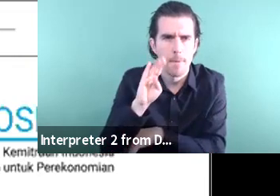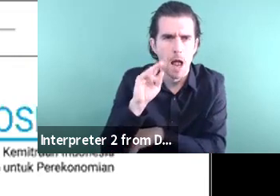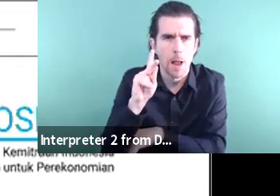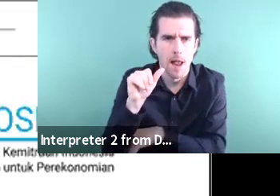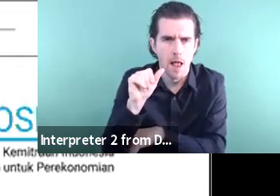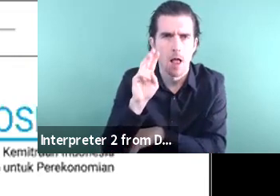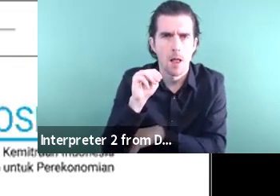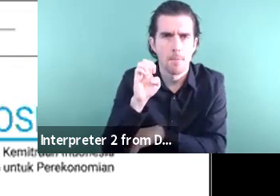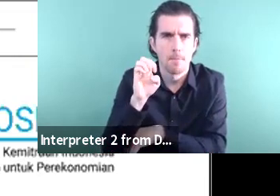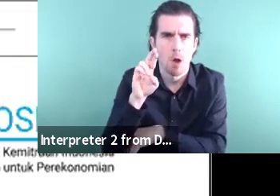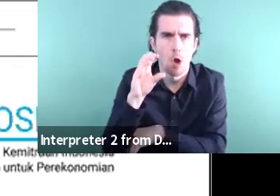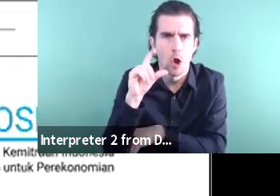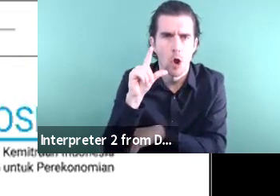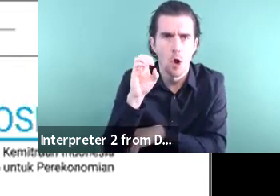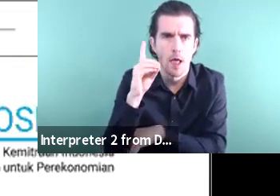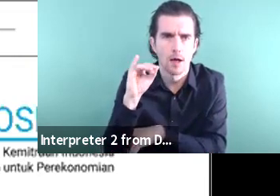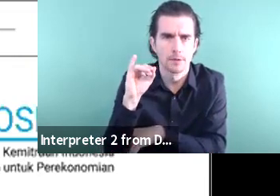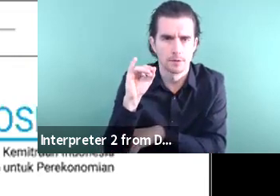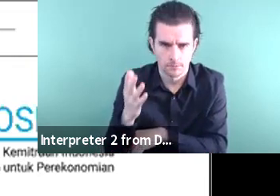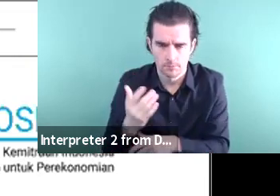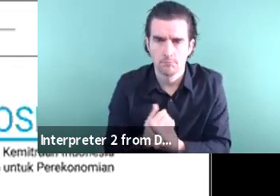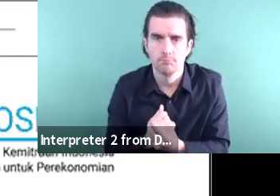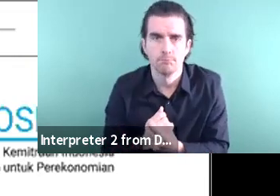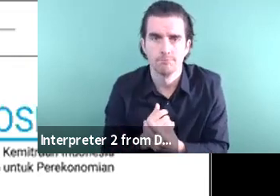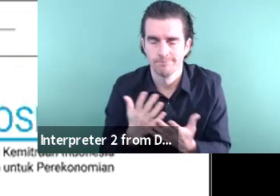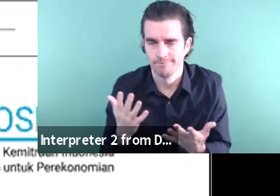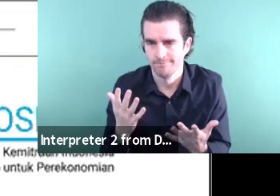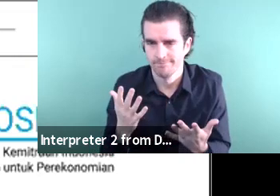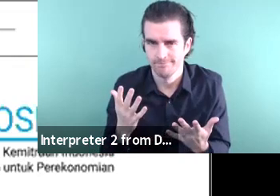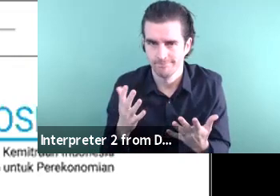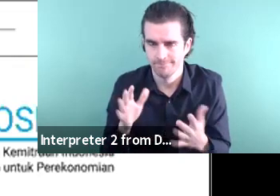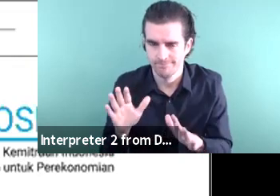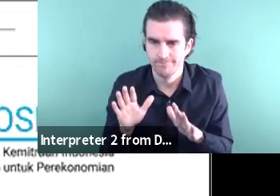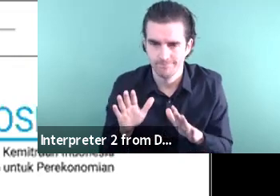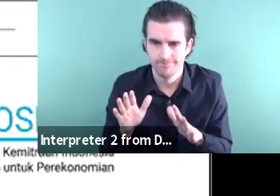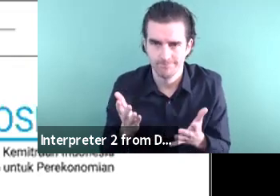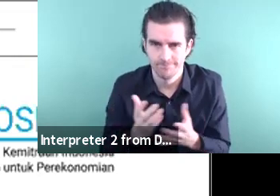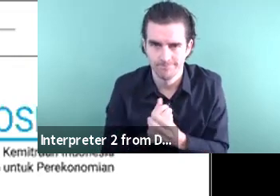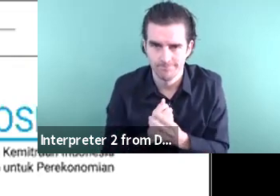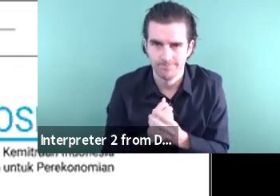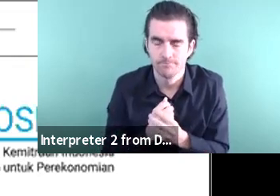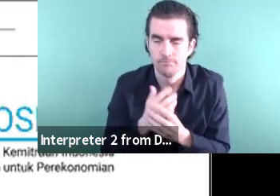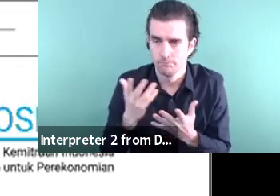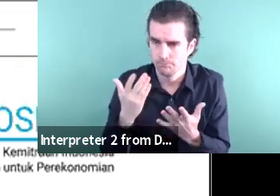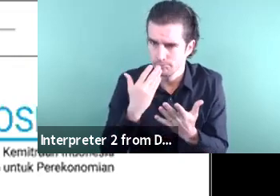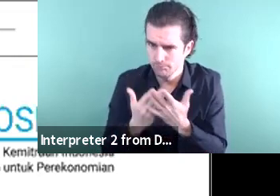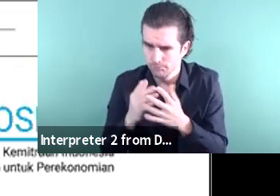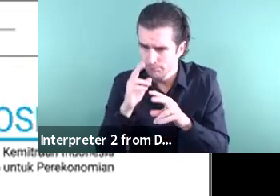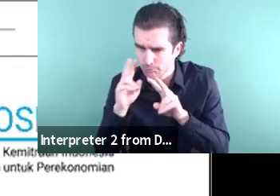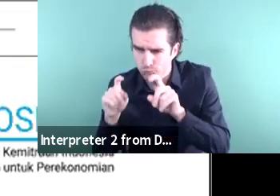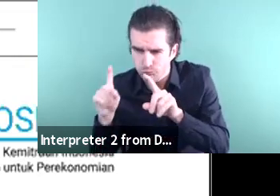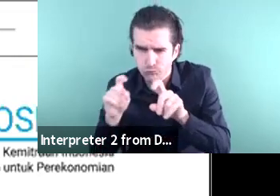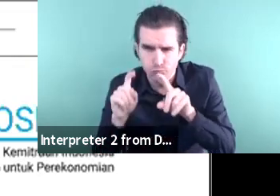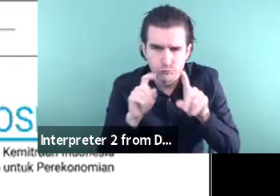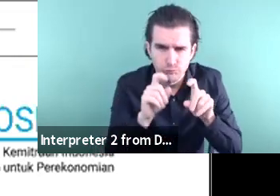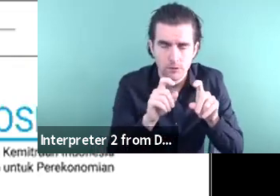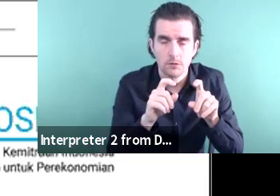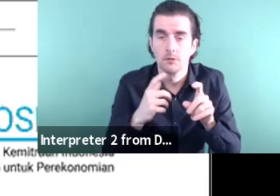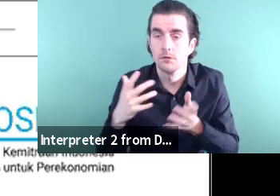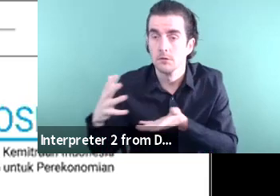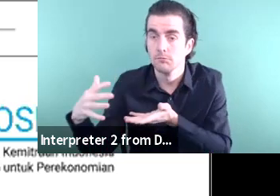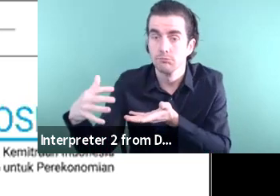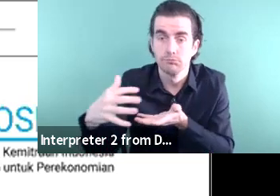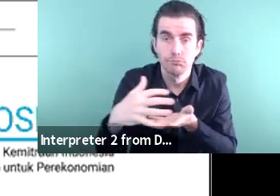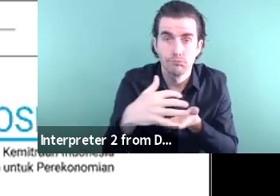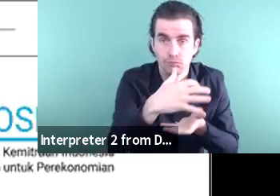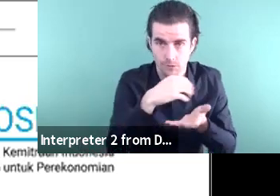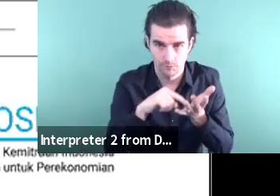collection can add to the service provision of social protection and make sure that people with